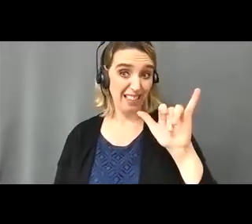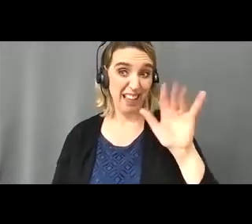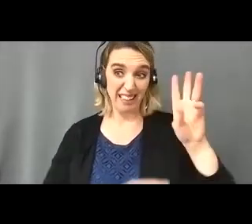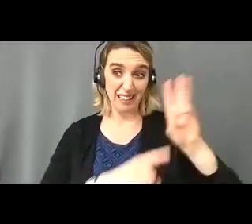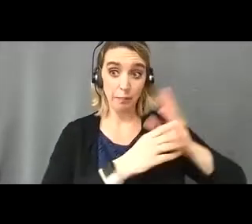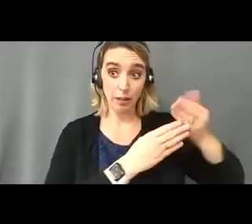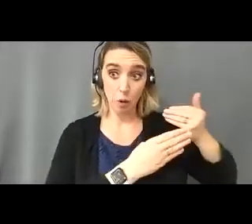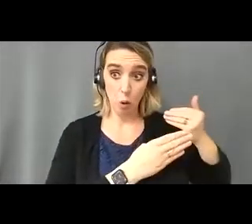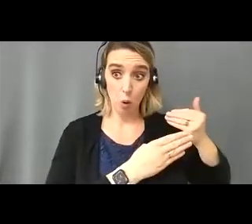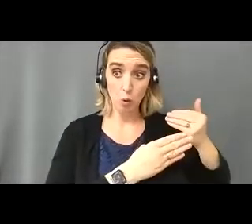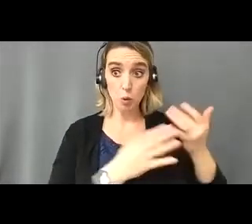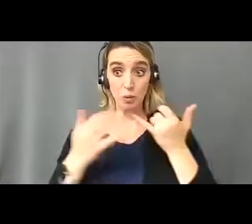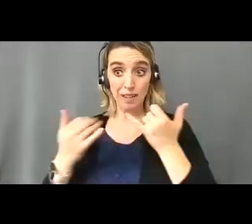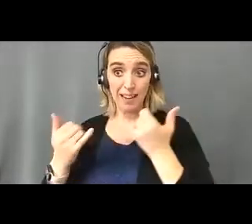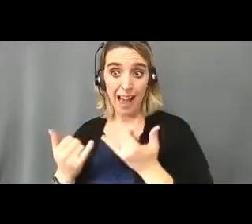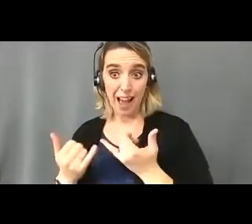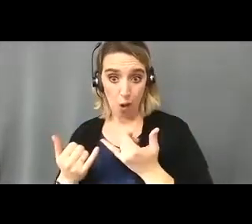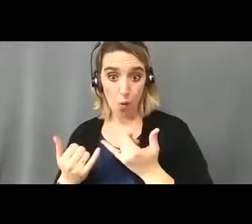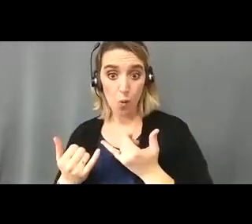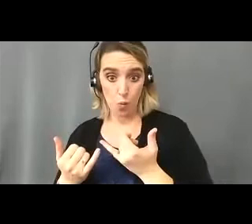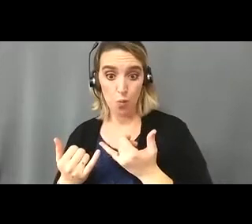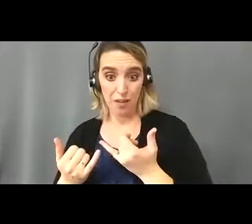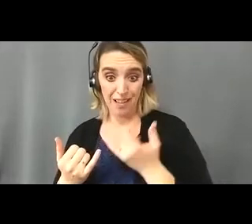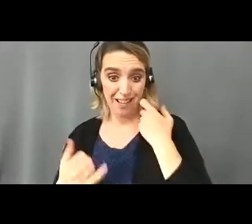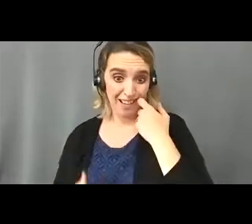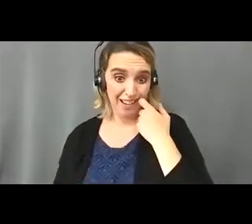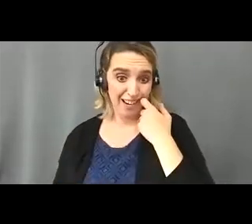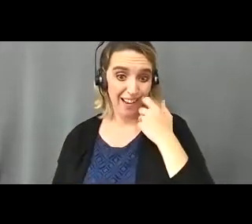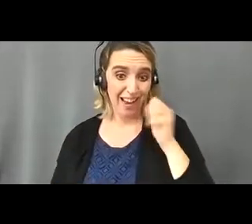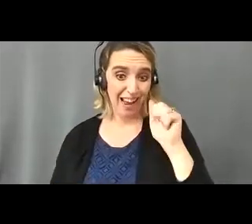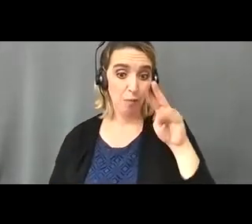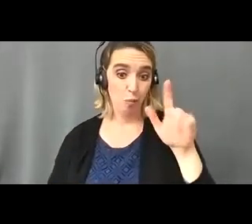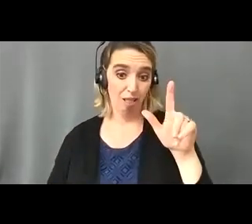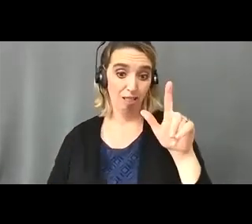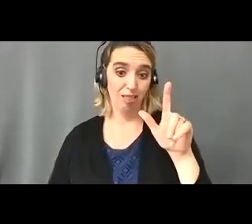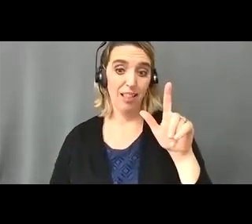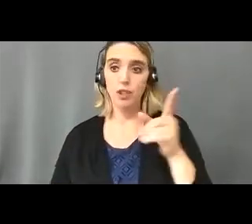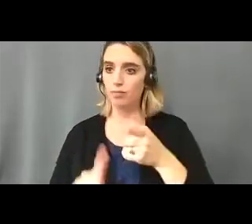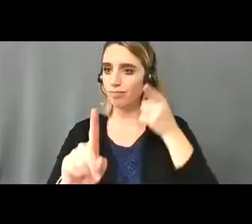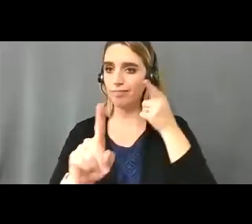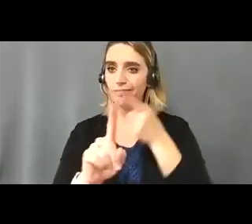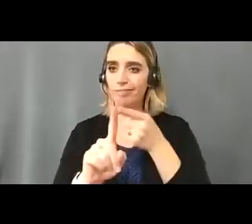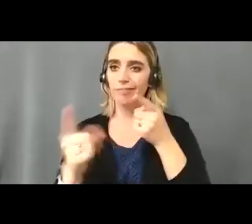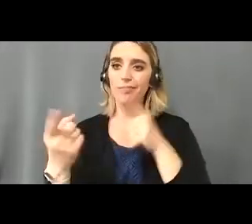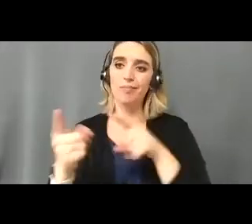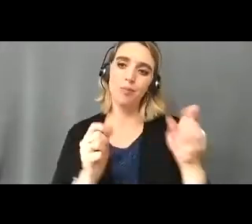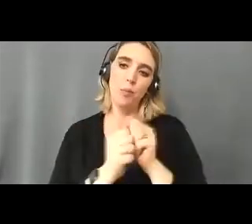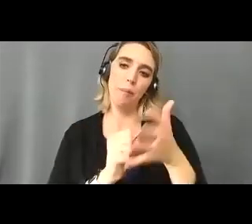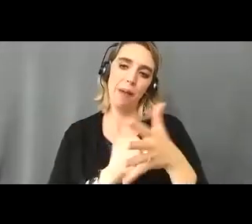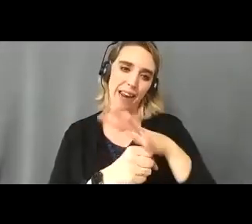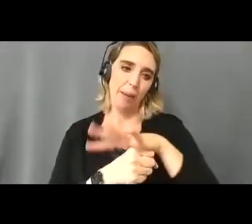to the ones that we received in April. So again, indicative of what's going on in our world.